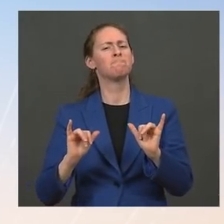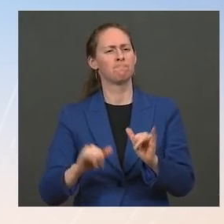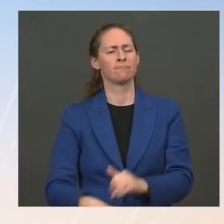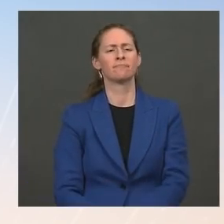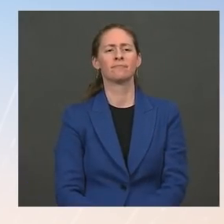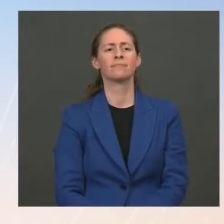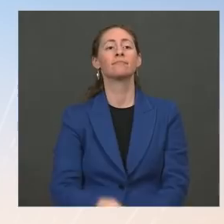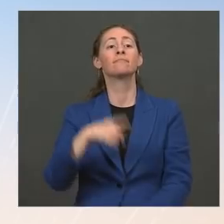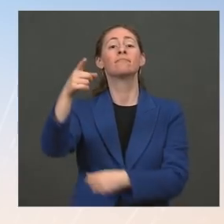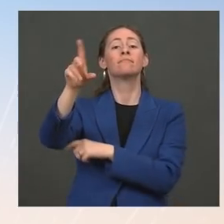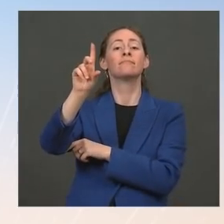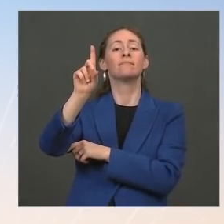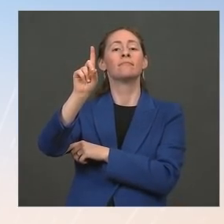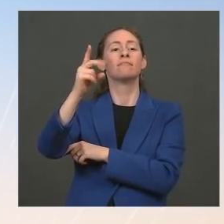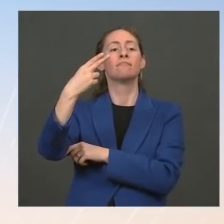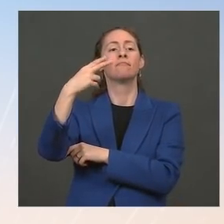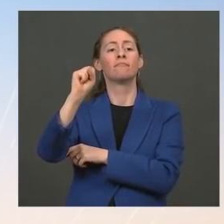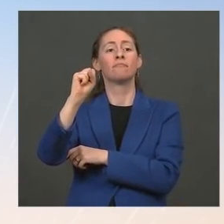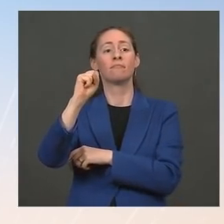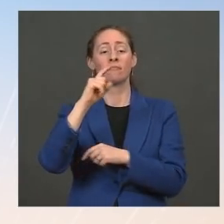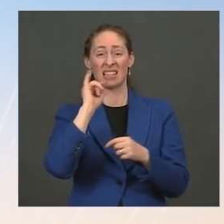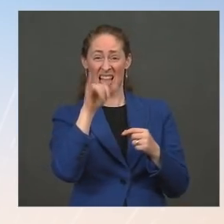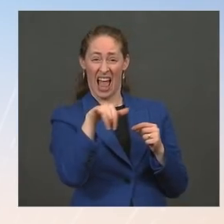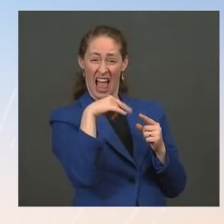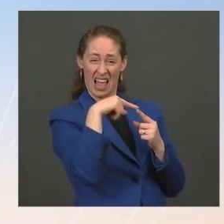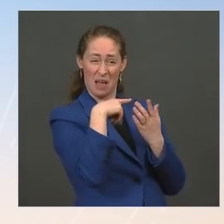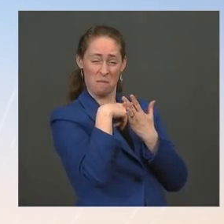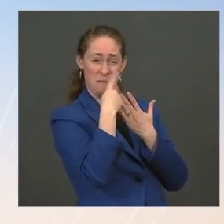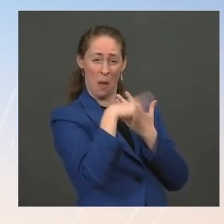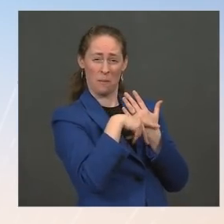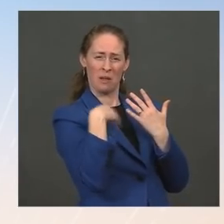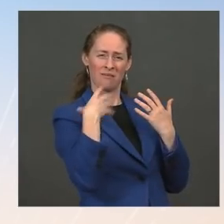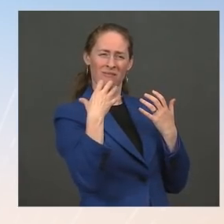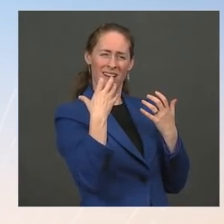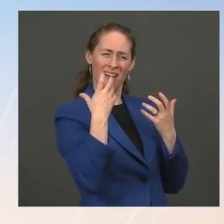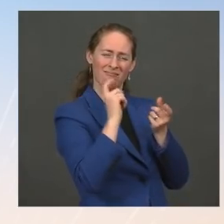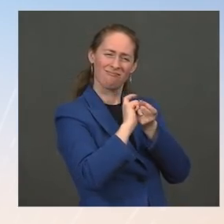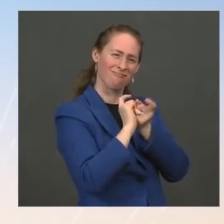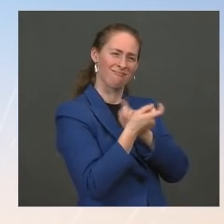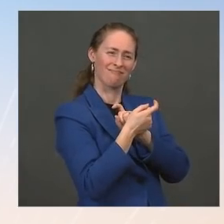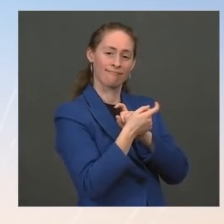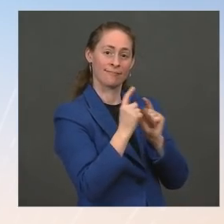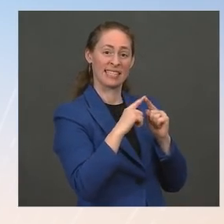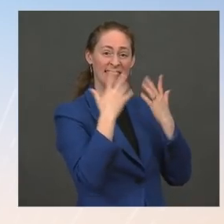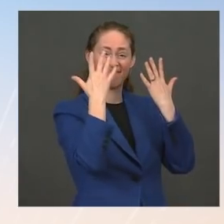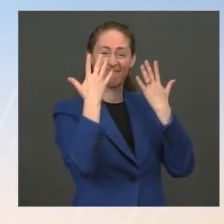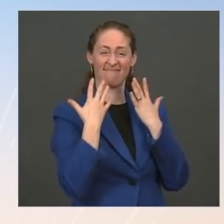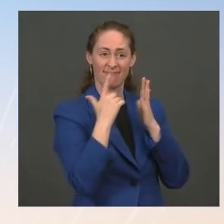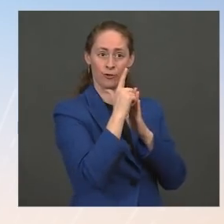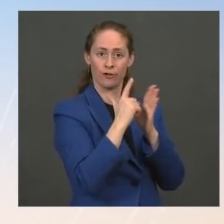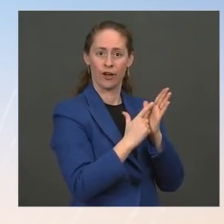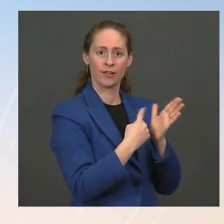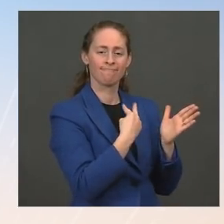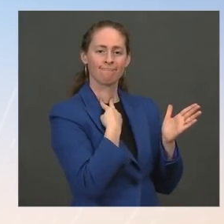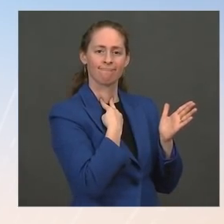But we also believe in following the law. And that's exactly what we're doing as there was -- there was a ruling that required us